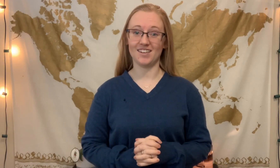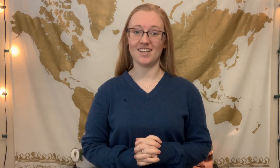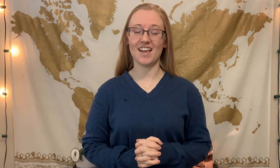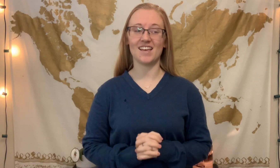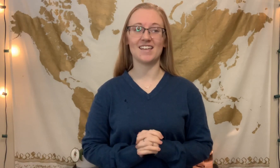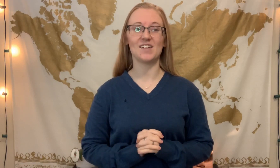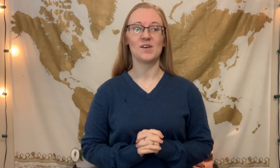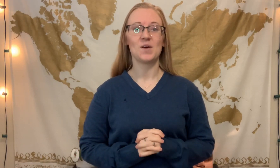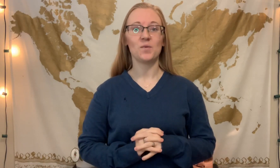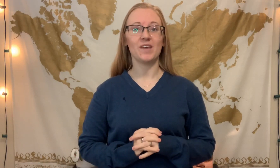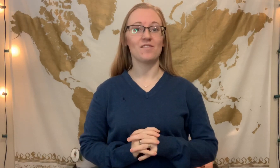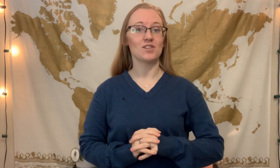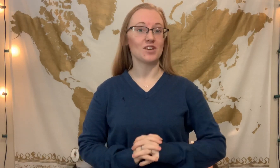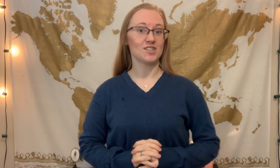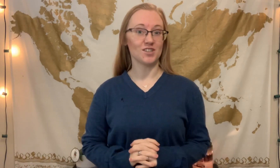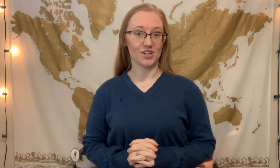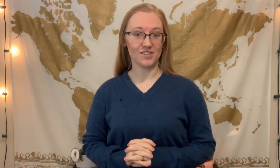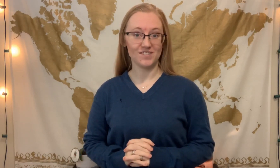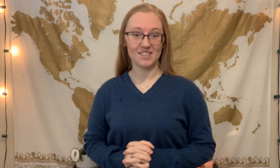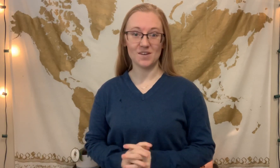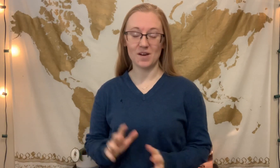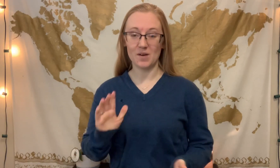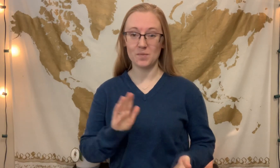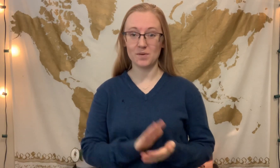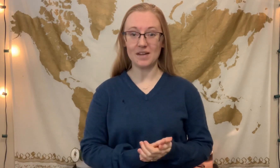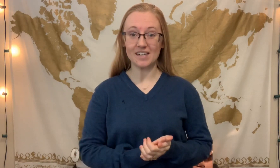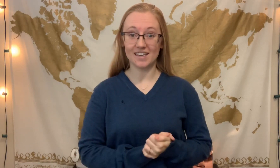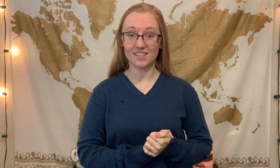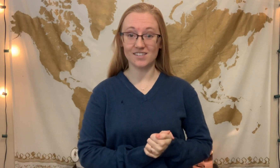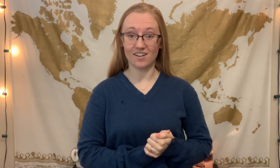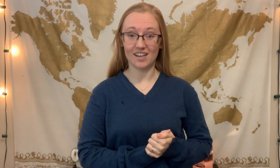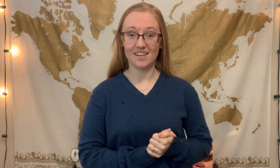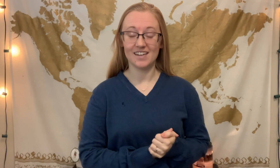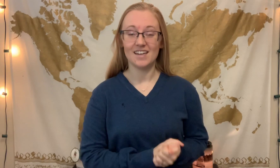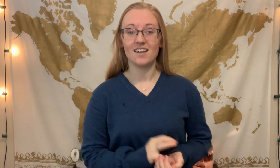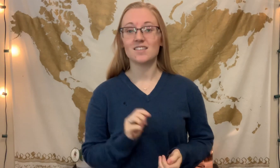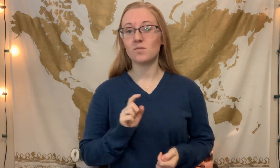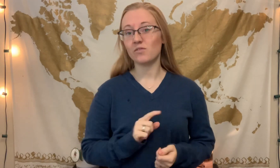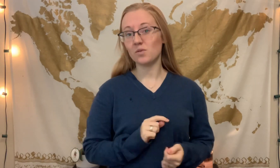and we have a lot to learn. So I hope you're ready to get started. Some of you